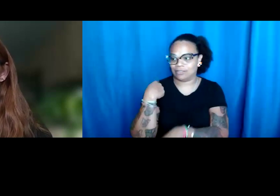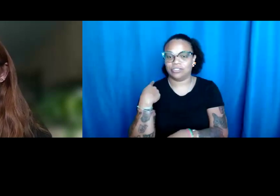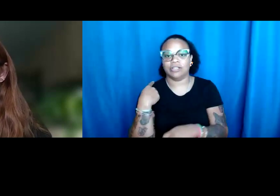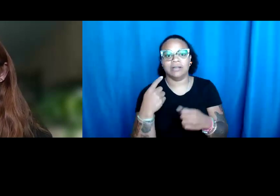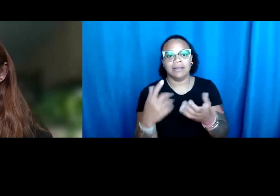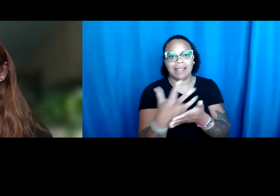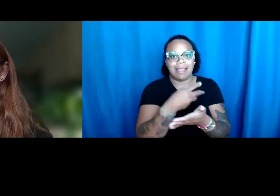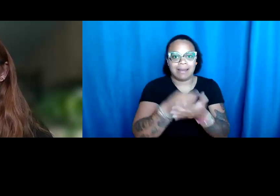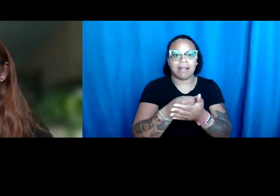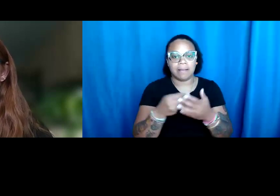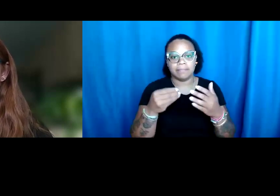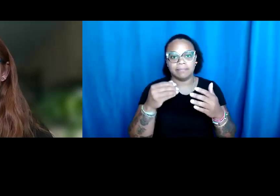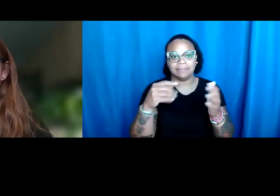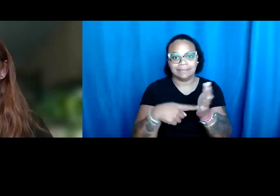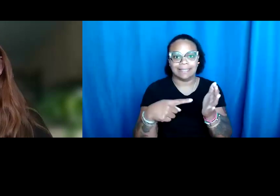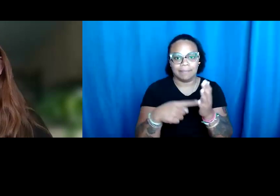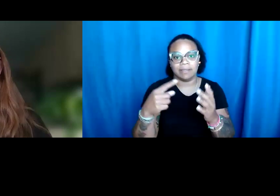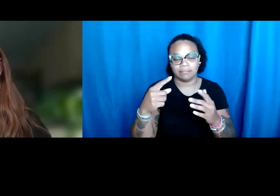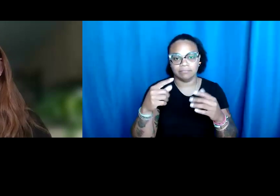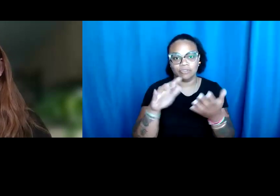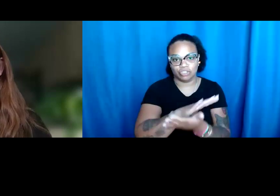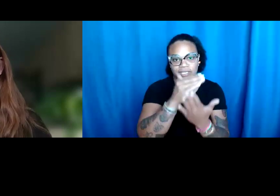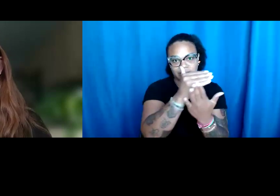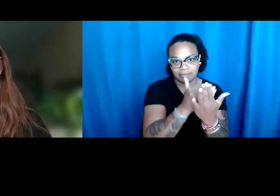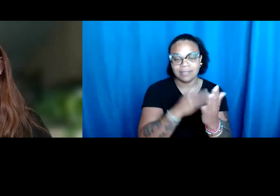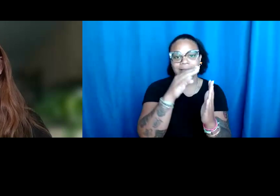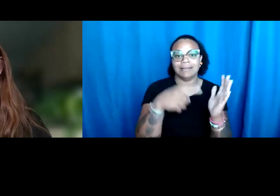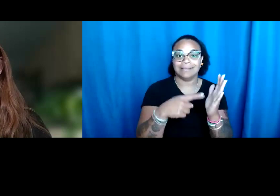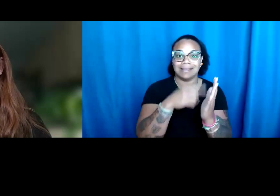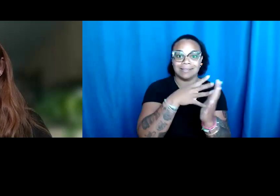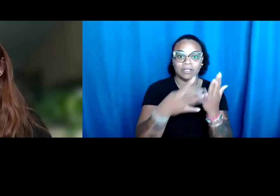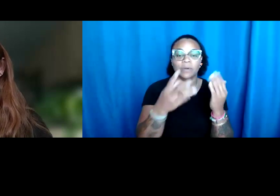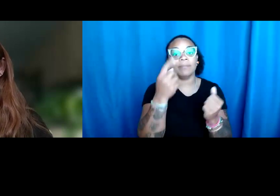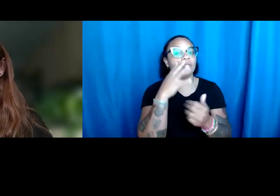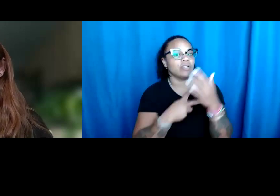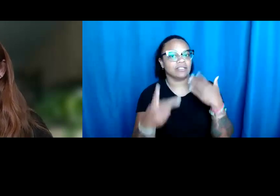A debt schedule, and projections for the next couple of years.